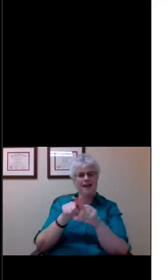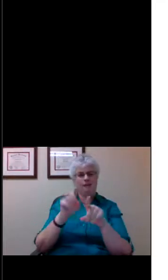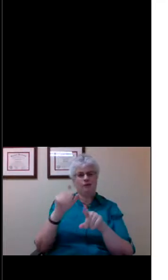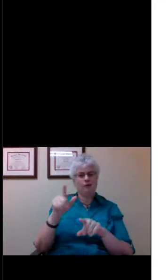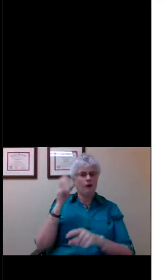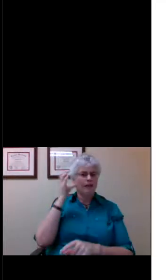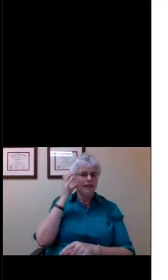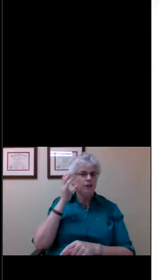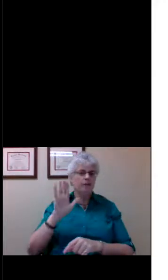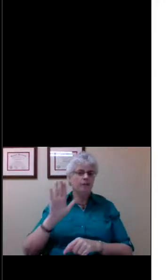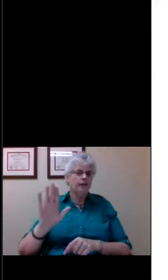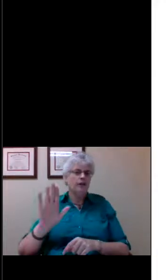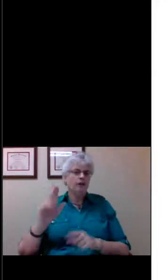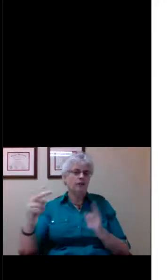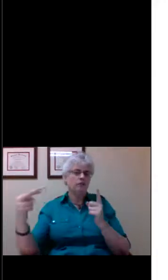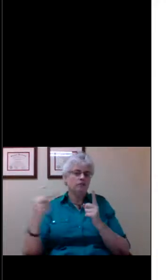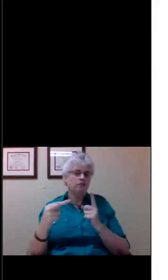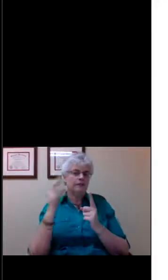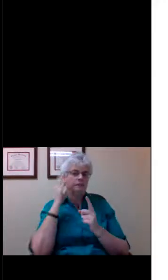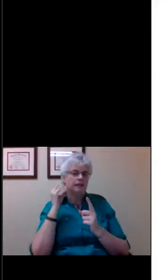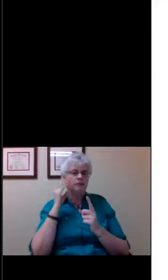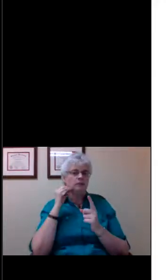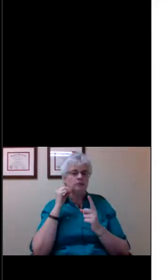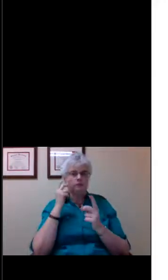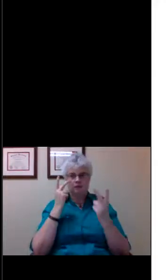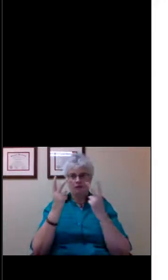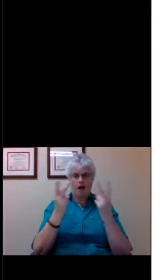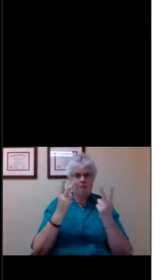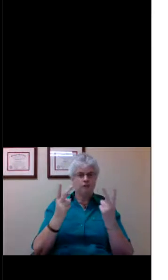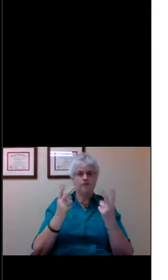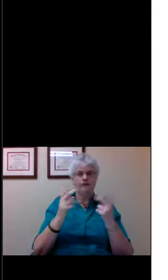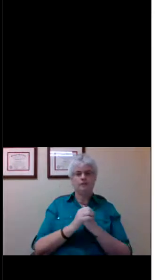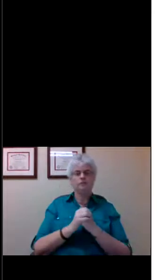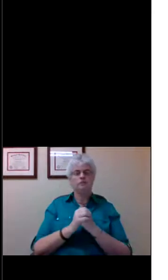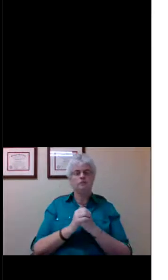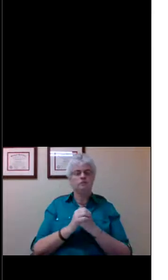impact them directly so we wanted to hear their experiences, their